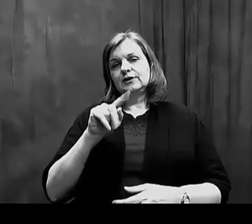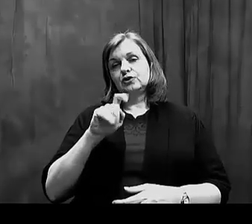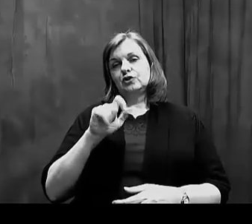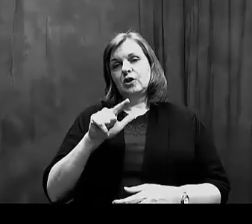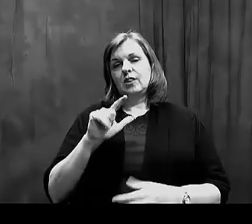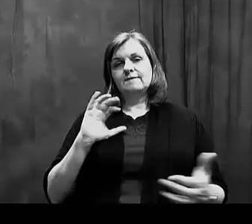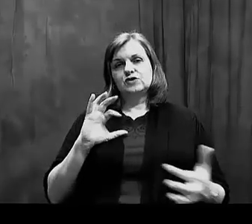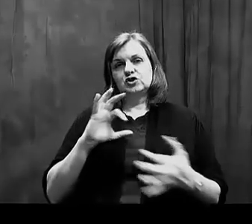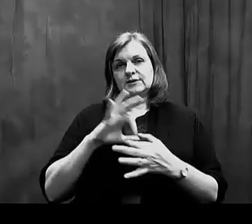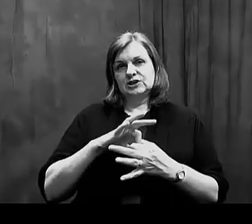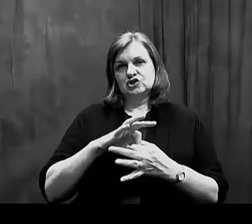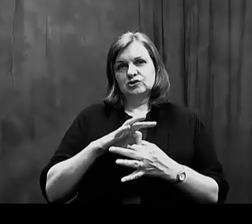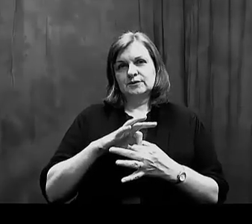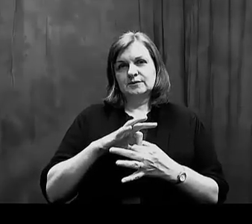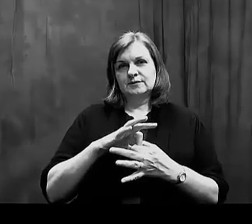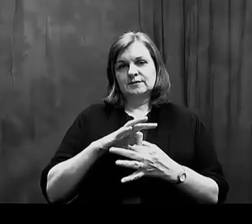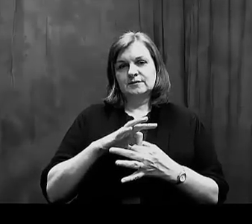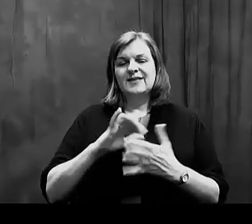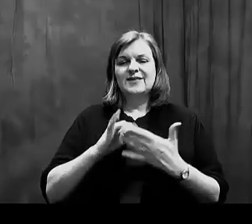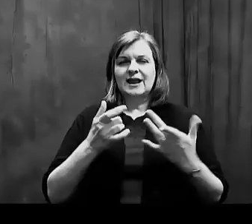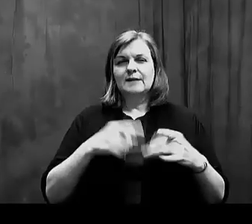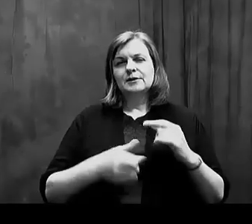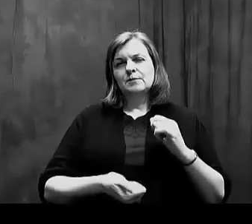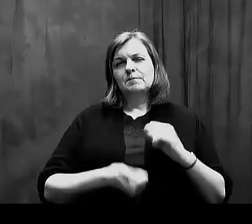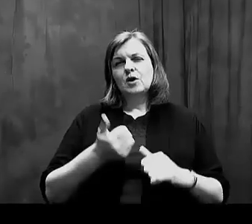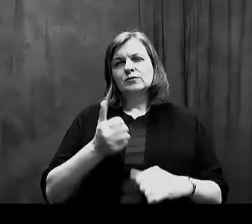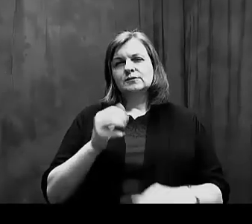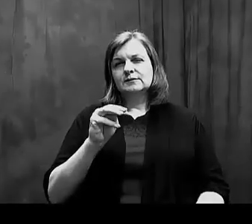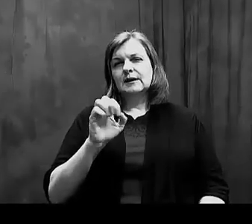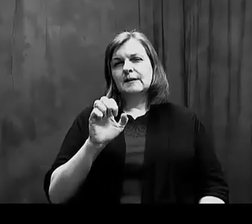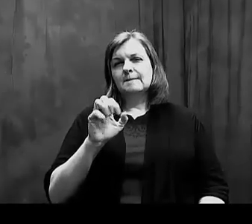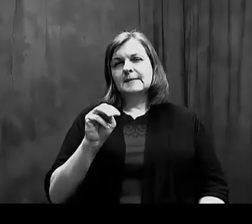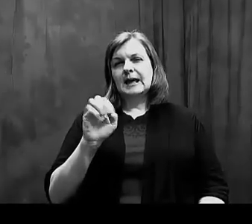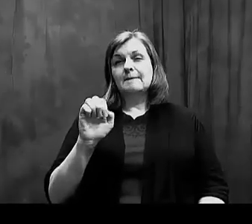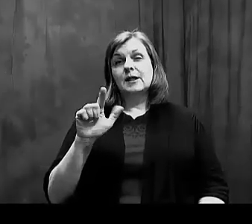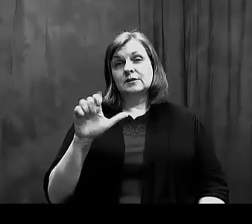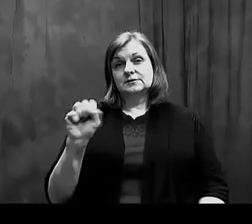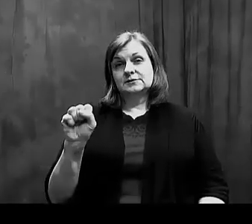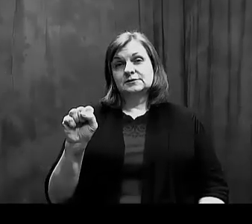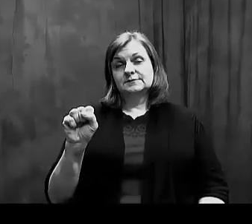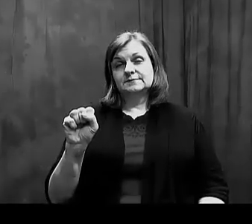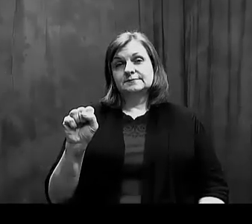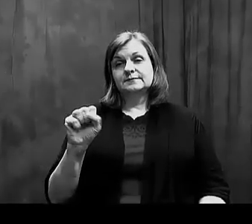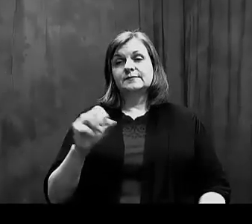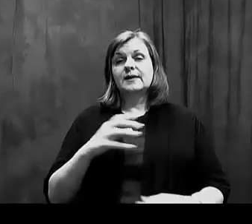in sexual reproduction we can also look at whether or not external or internal fertilization occurs